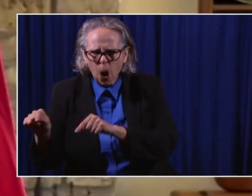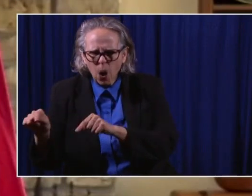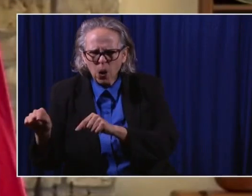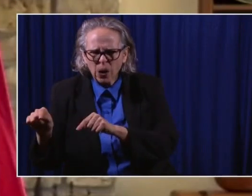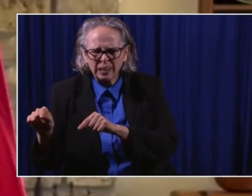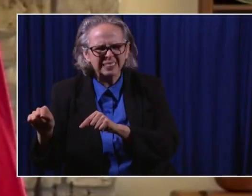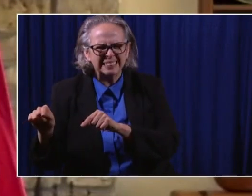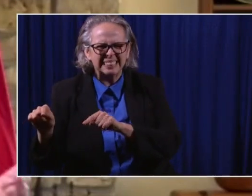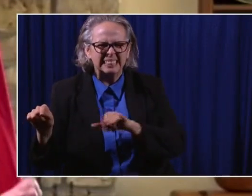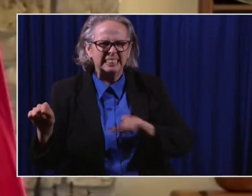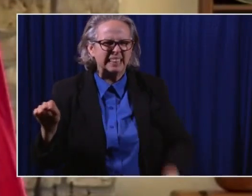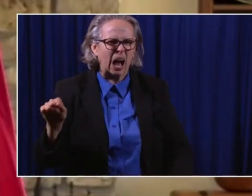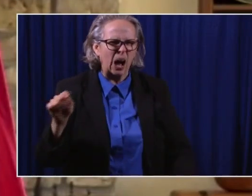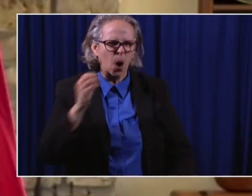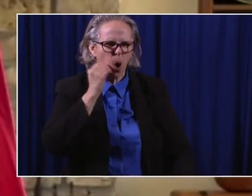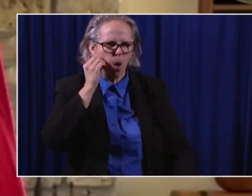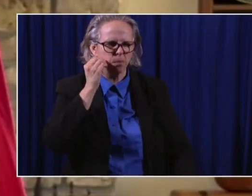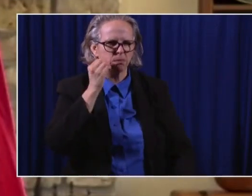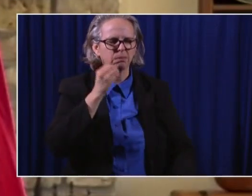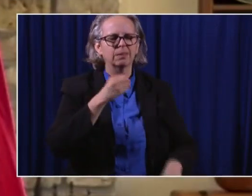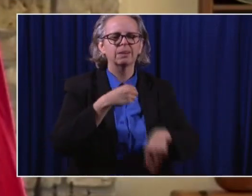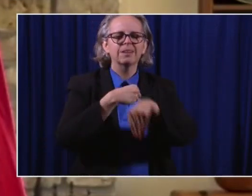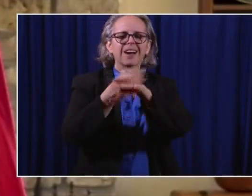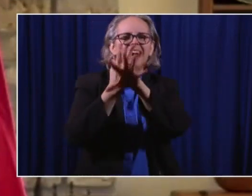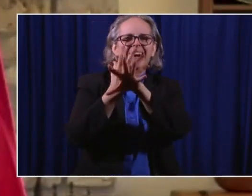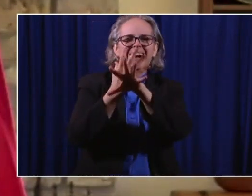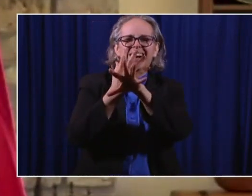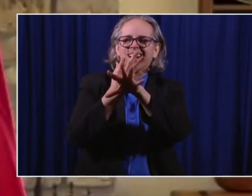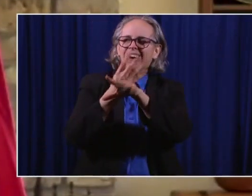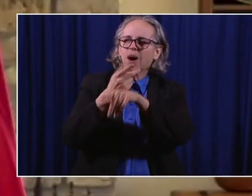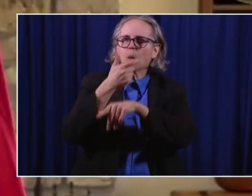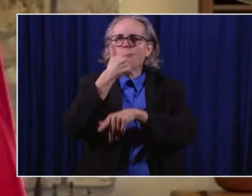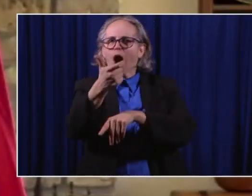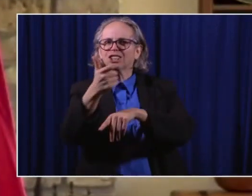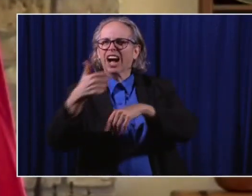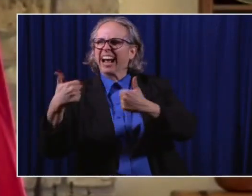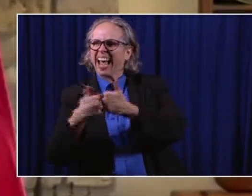WATCH THAT AT HOME. TALK ABOUT IT ON THE PHONE.